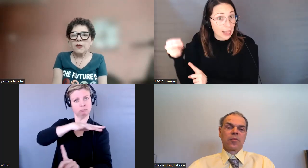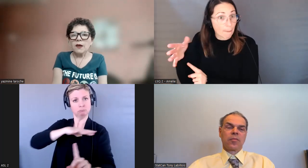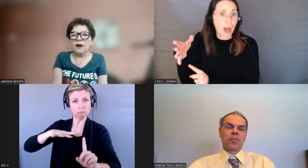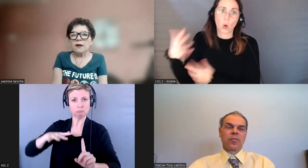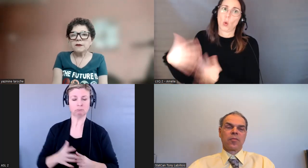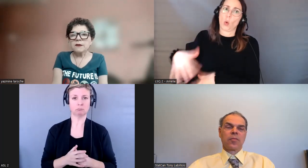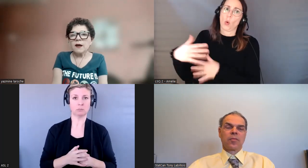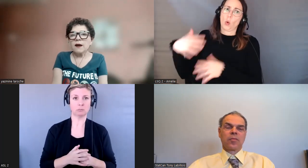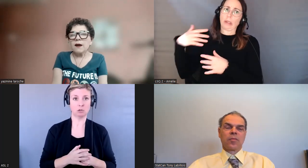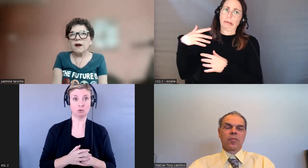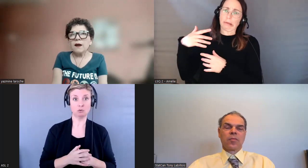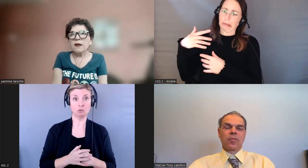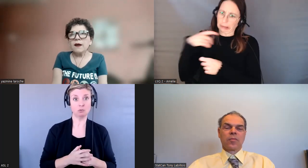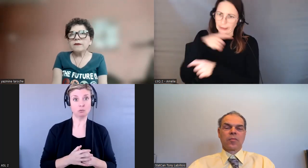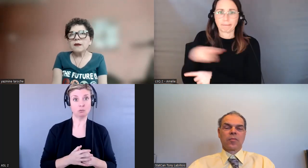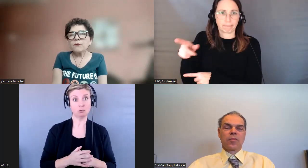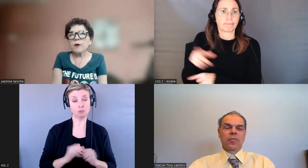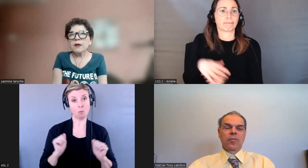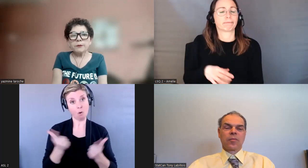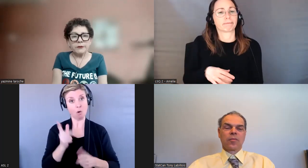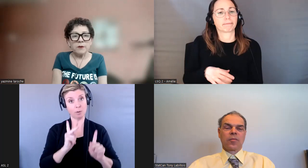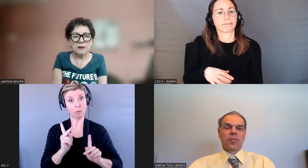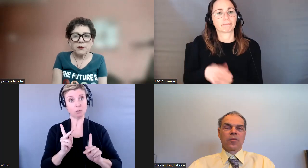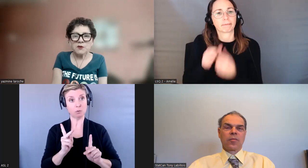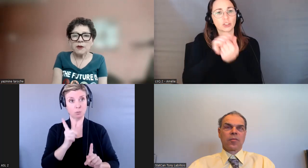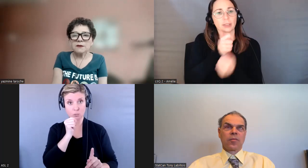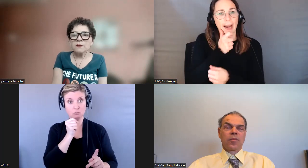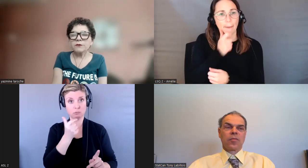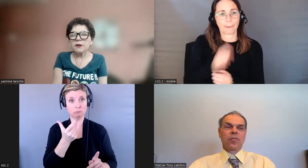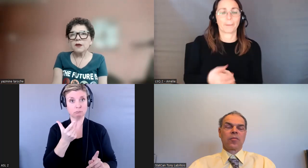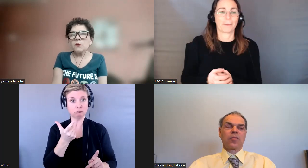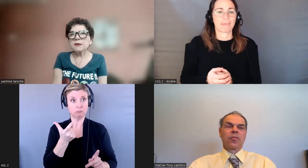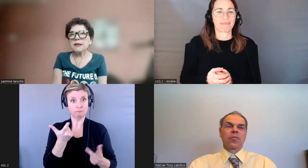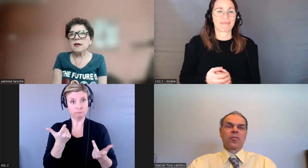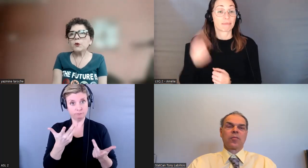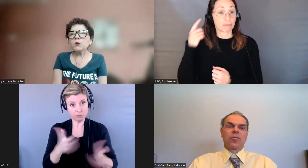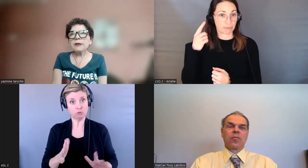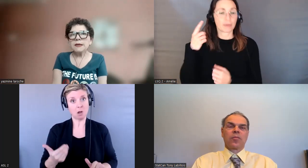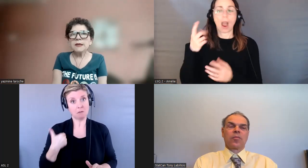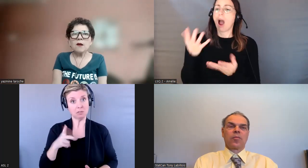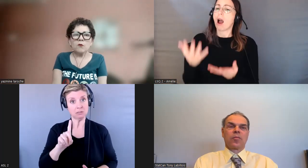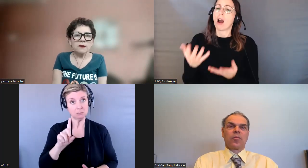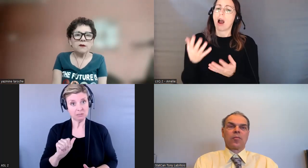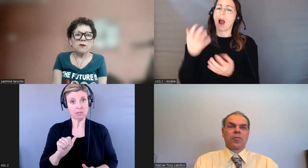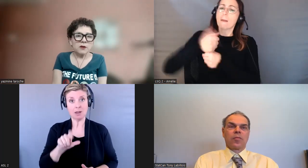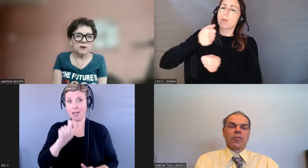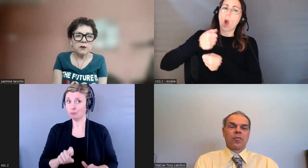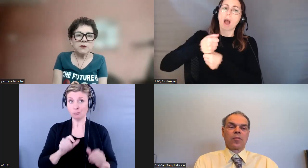I think from an employment perspective we still have a really long way to go in terms